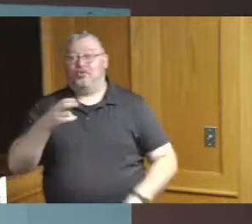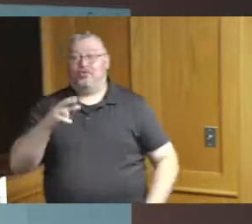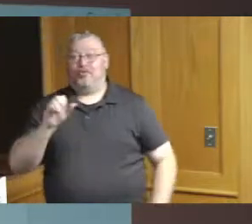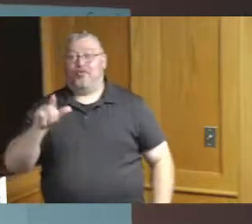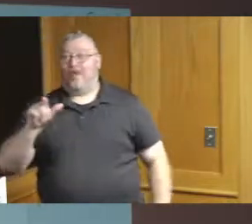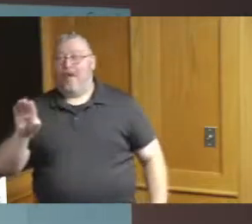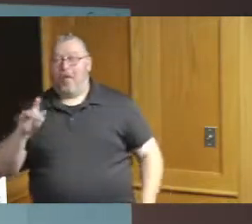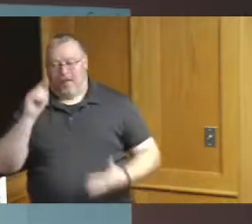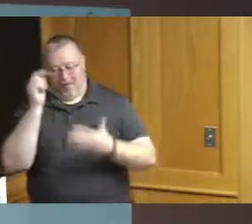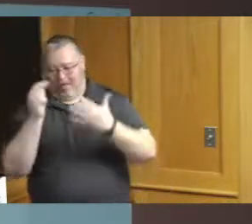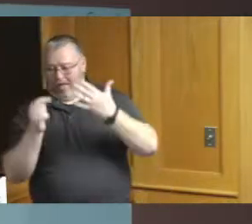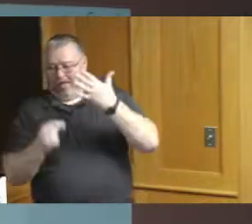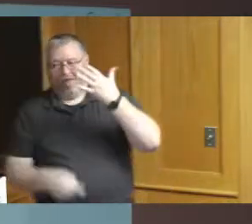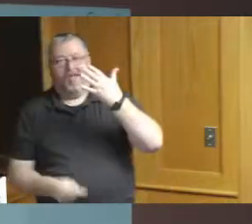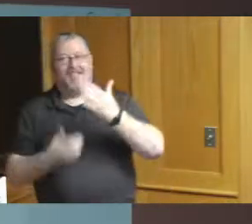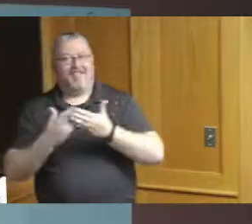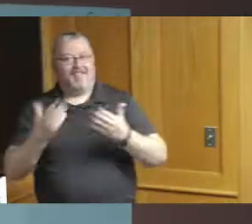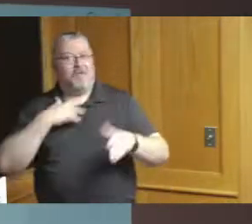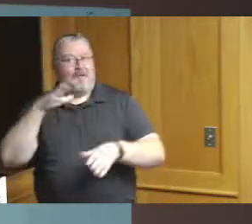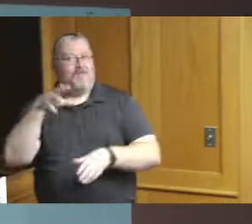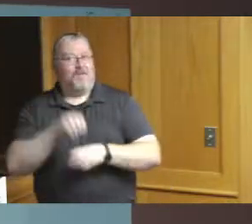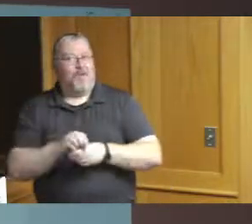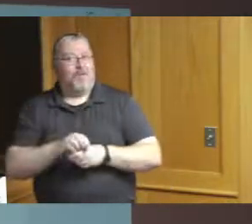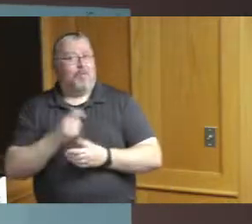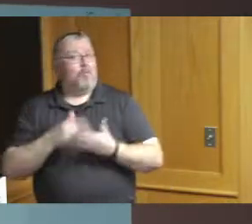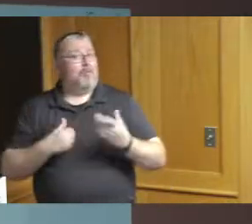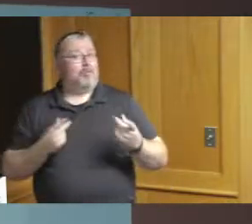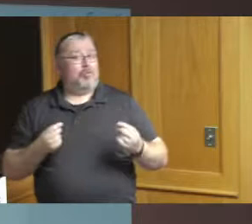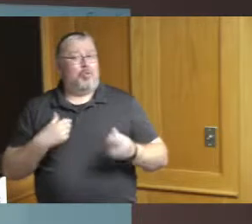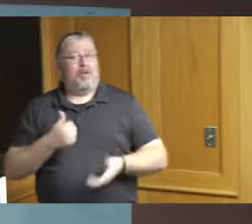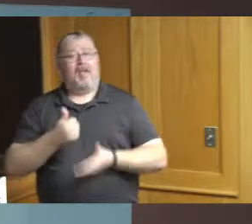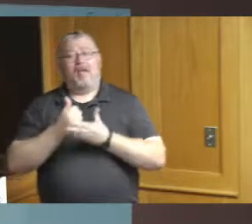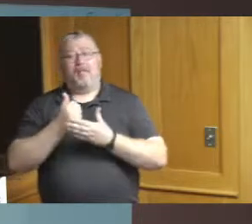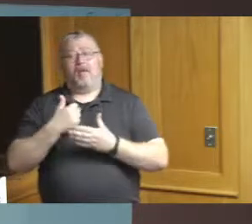other things that we're going through so what we did we held four planning sessions